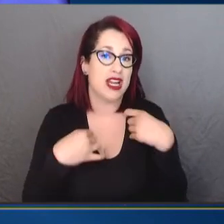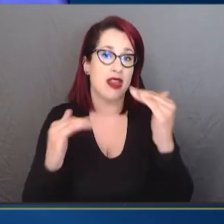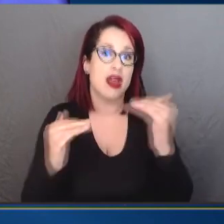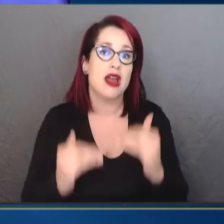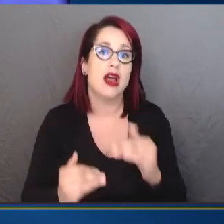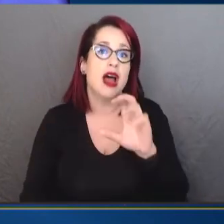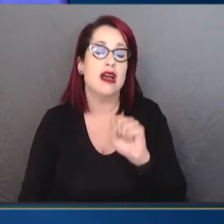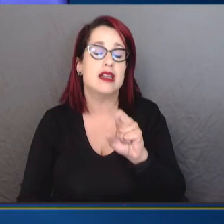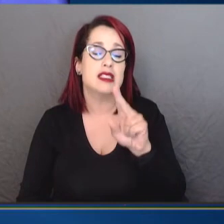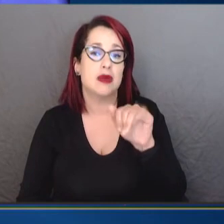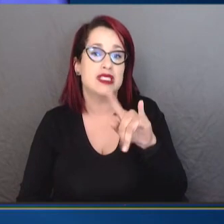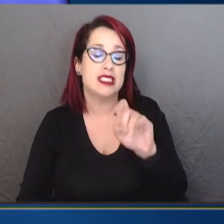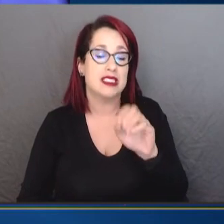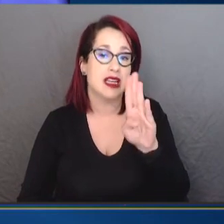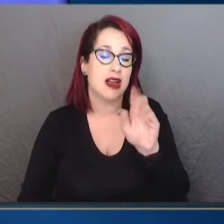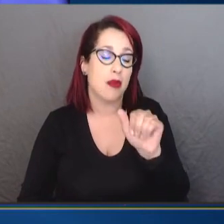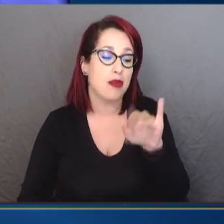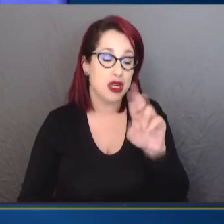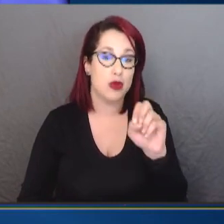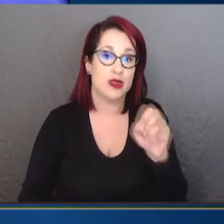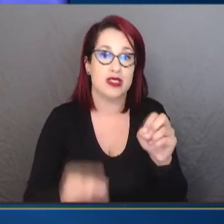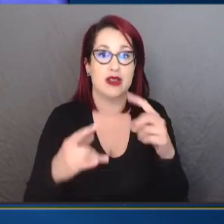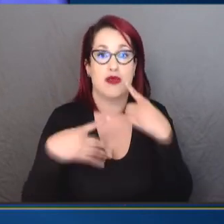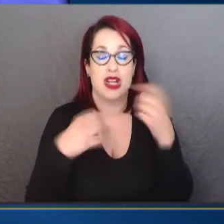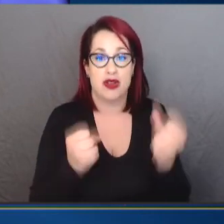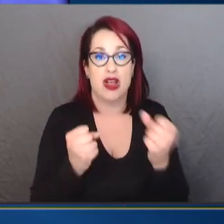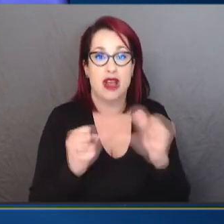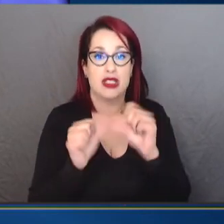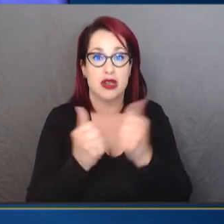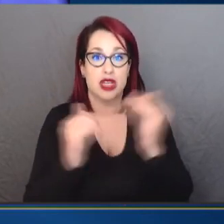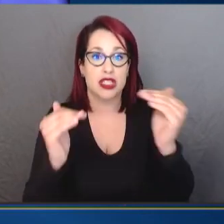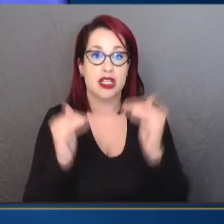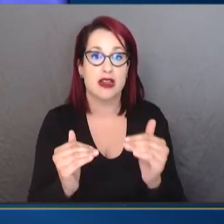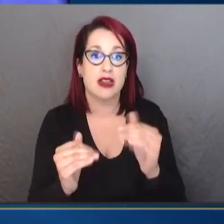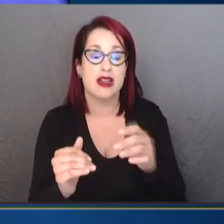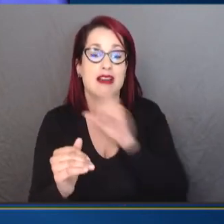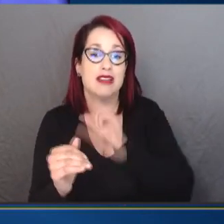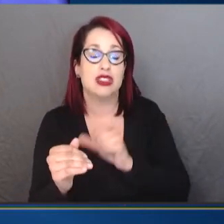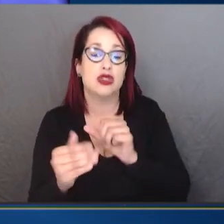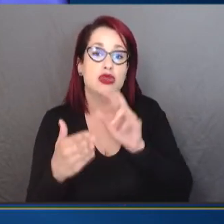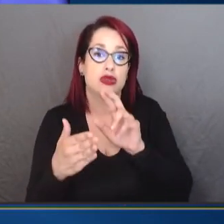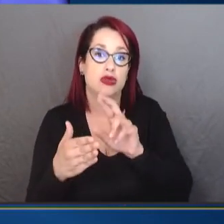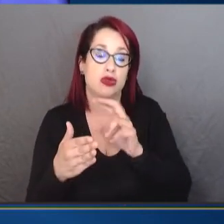Agency for Health Research and Quality; U.S. Department of Agriculture; U.S. Department of